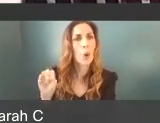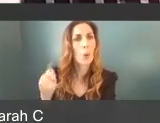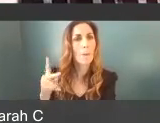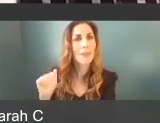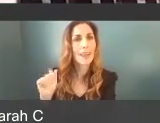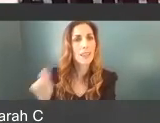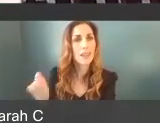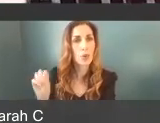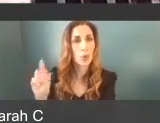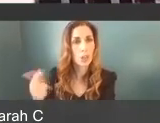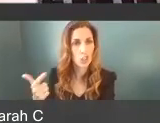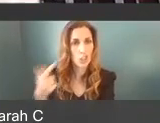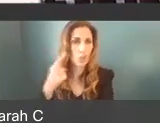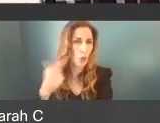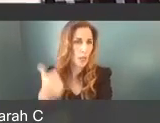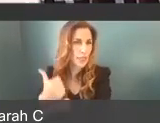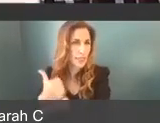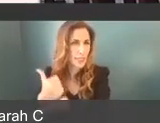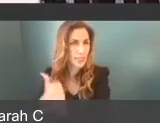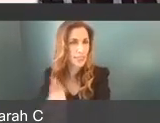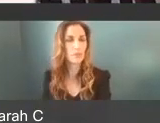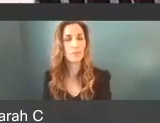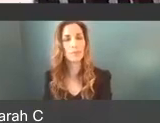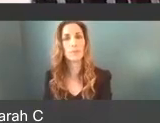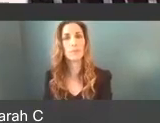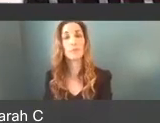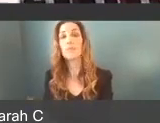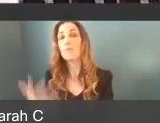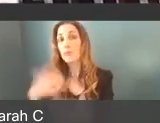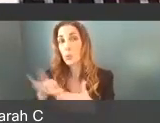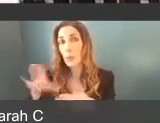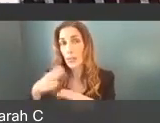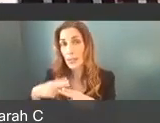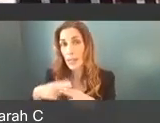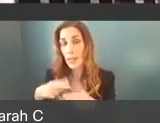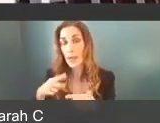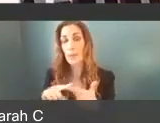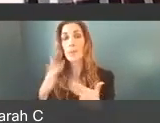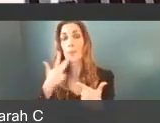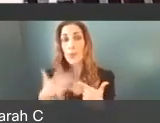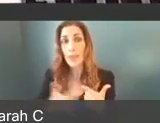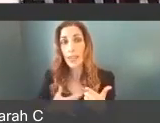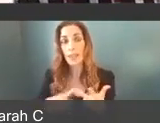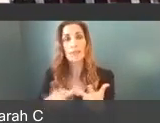for assistance and include your name, date of birth, and if you have it, the date that you